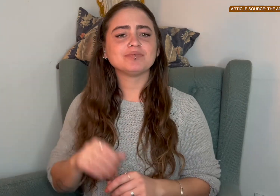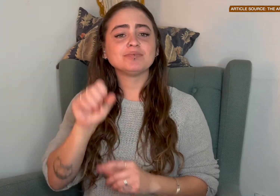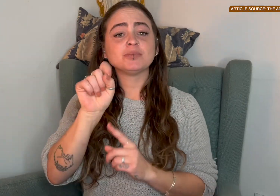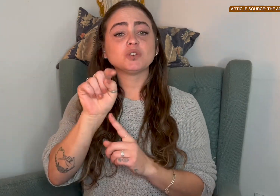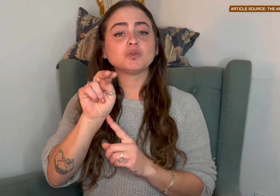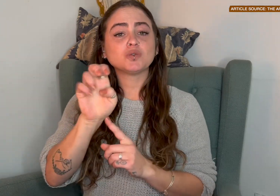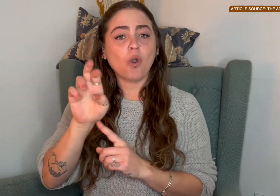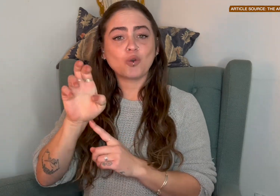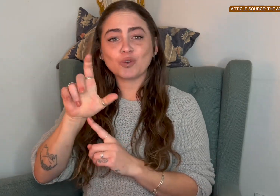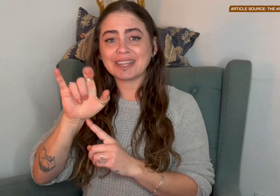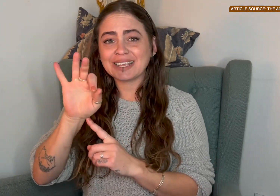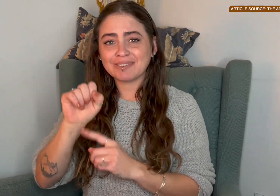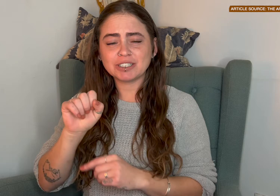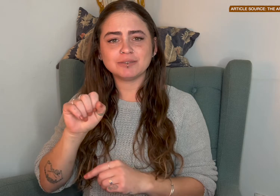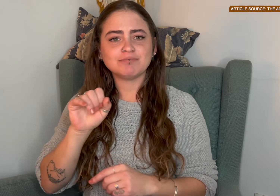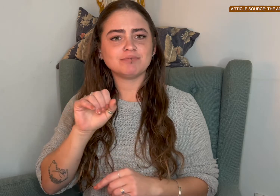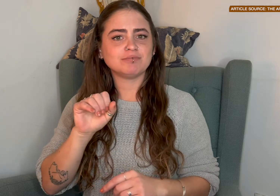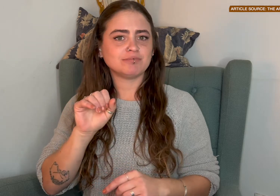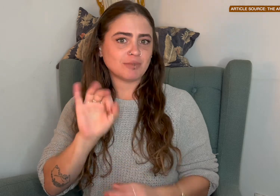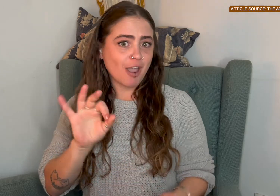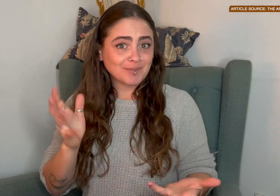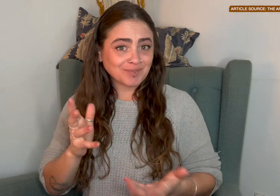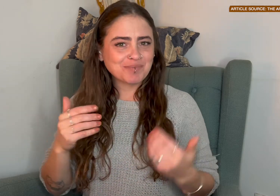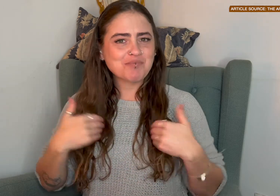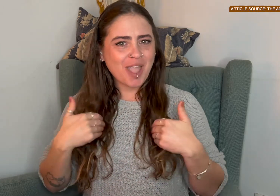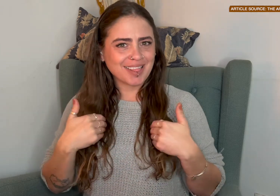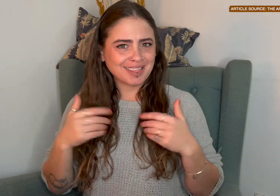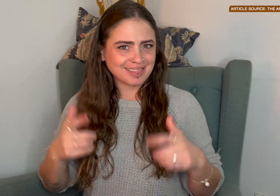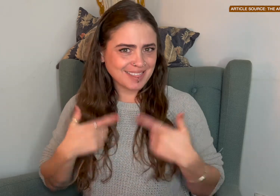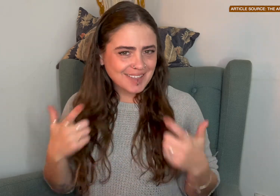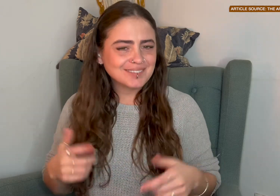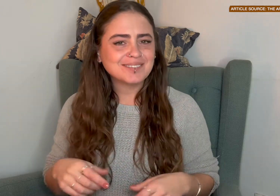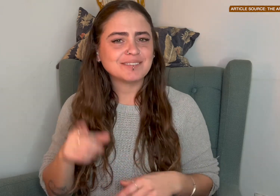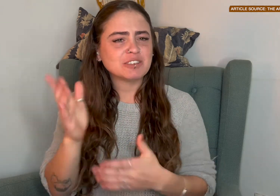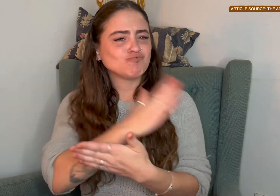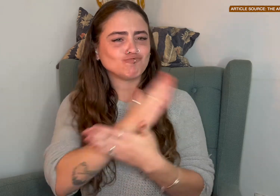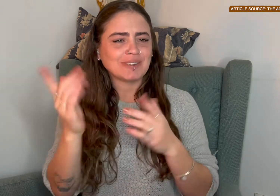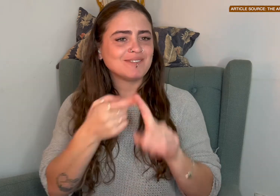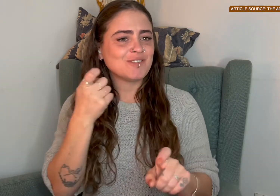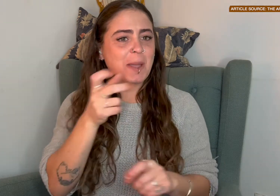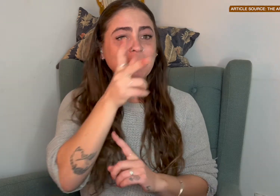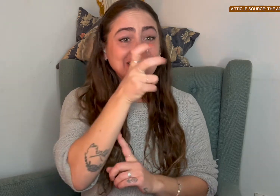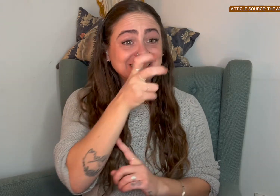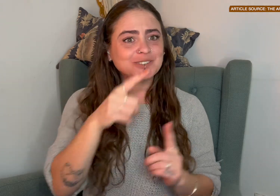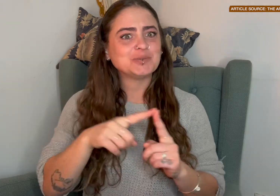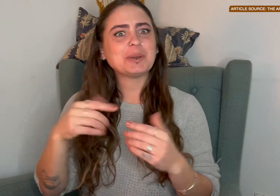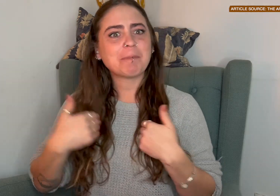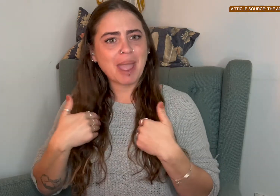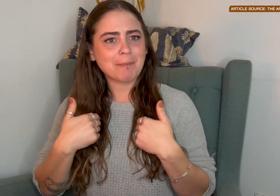Stone reliefs of wildlife range from insects to mammals